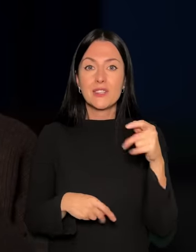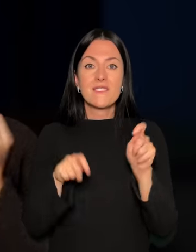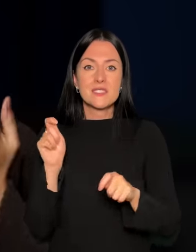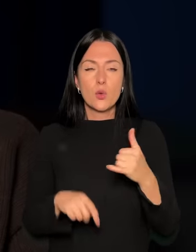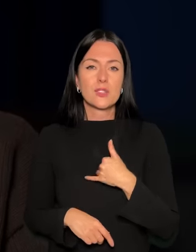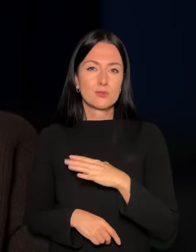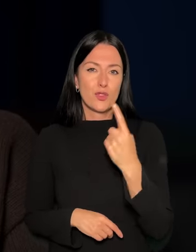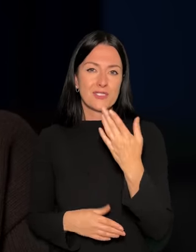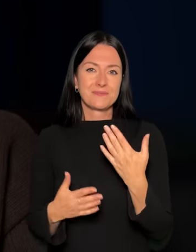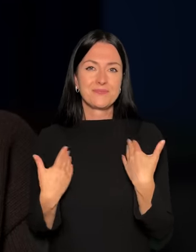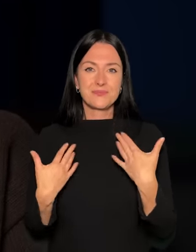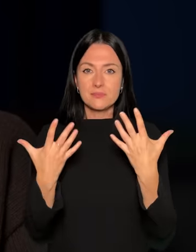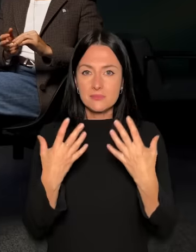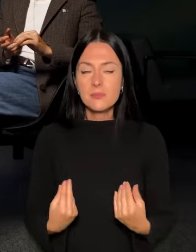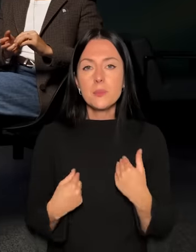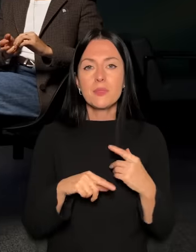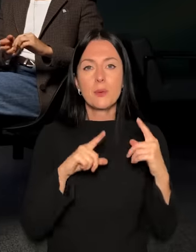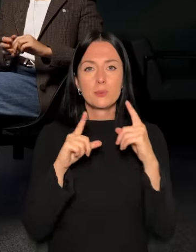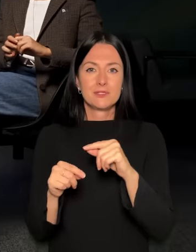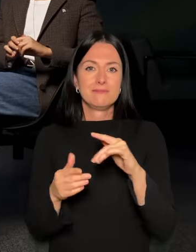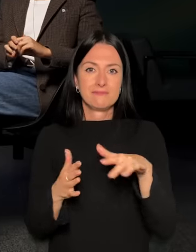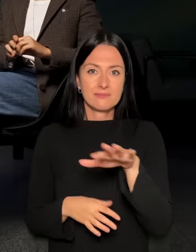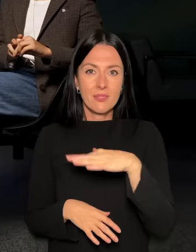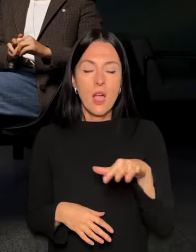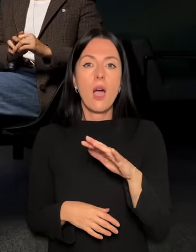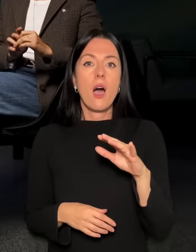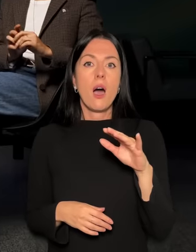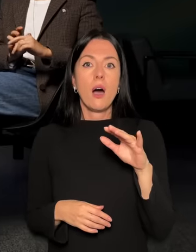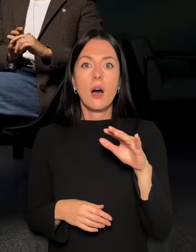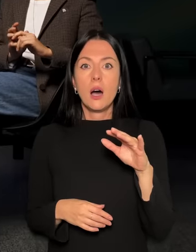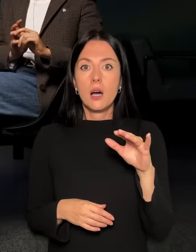We had one day off. We went to the suburbs. We step out onto the street,